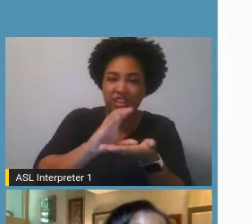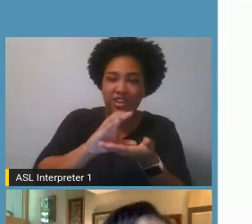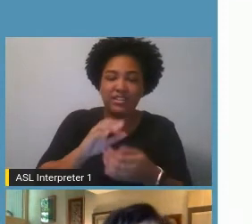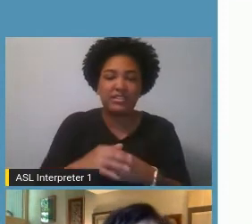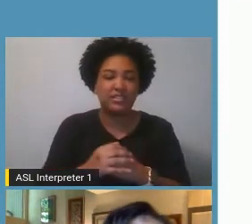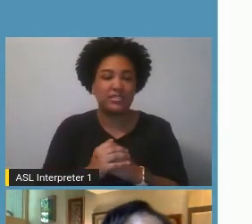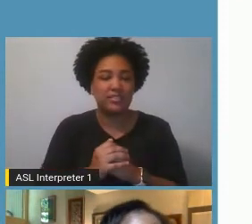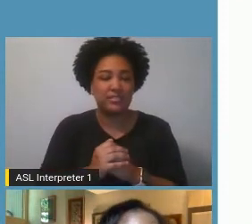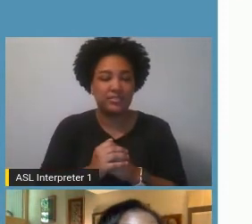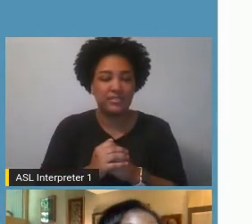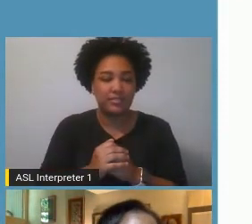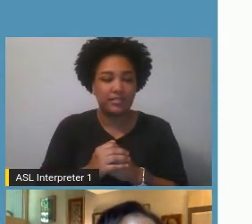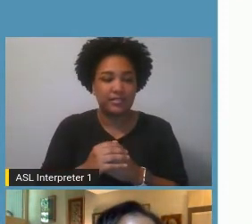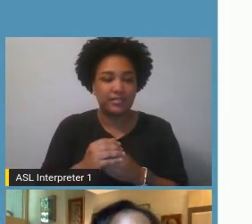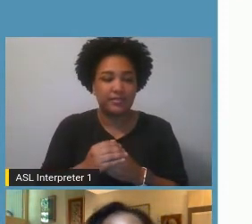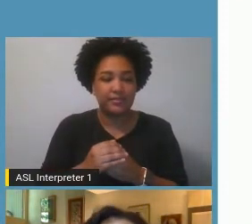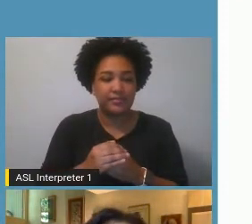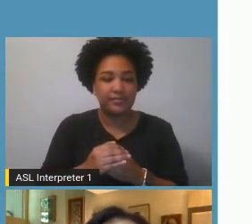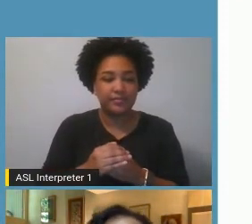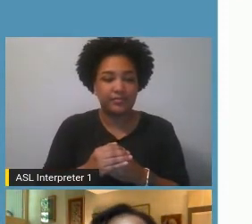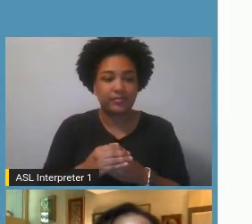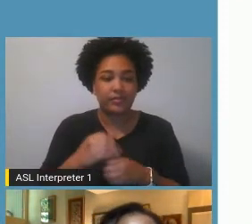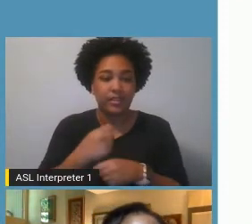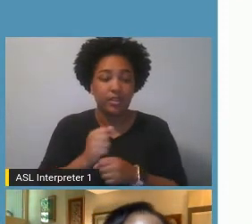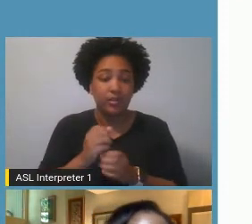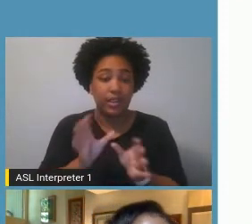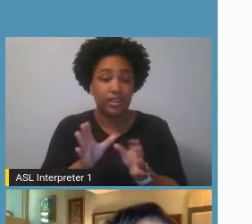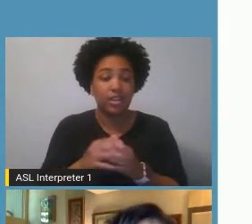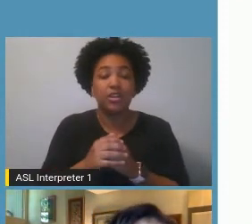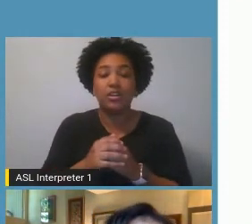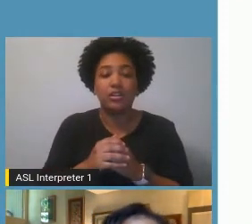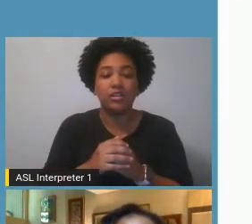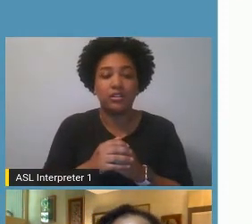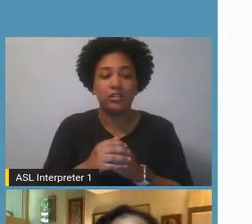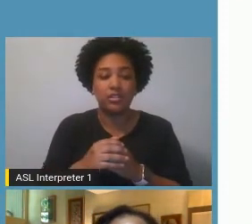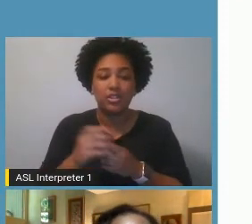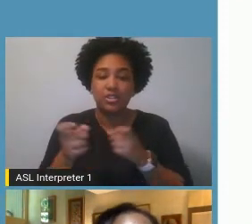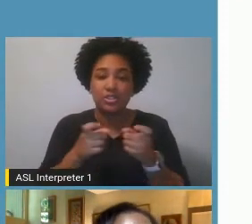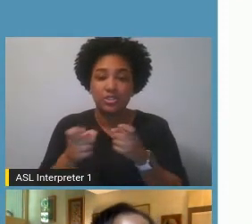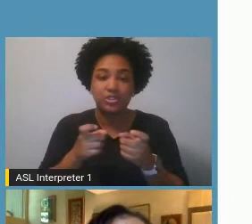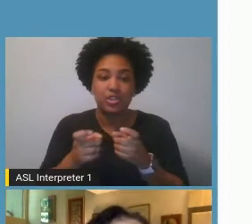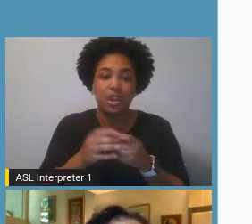Curator in charge of caring for collections and displaying objects. Working with your